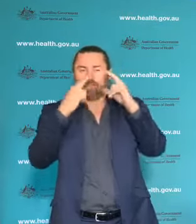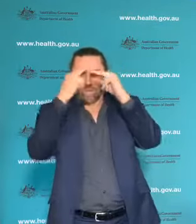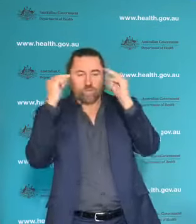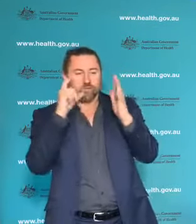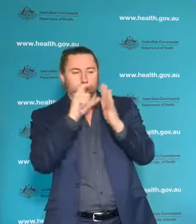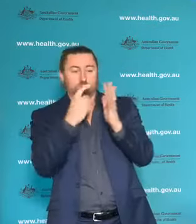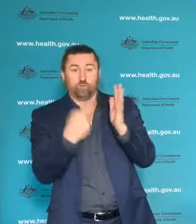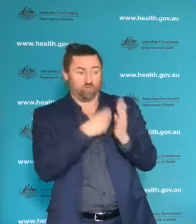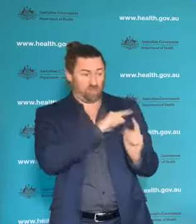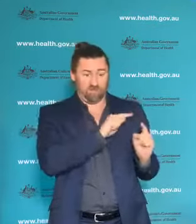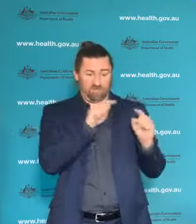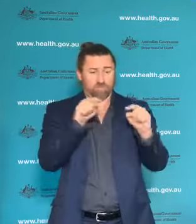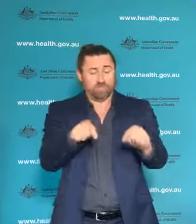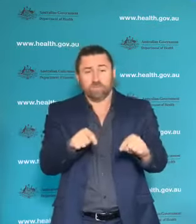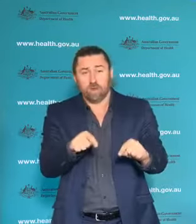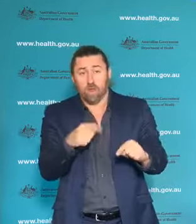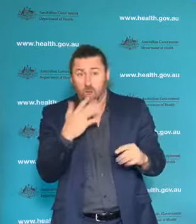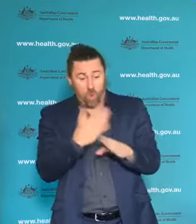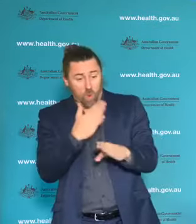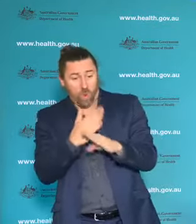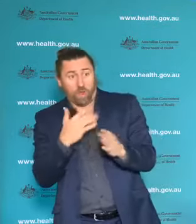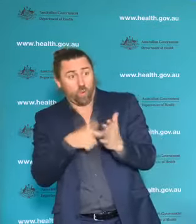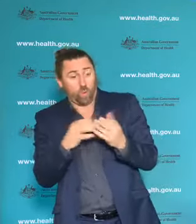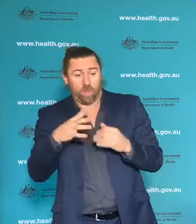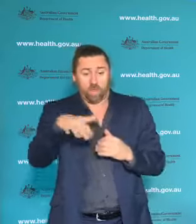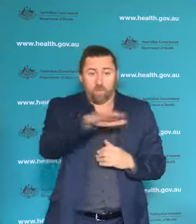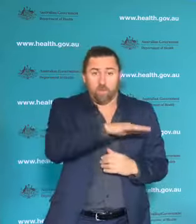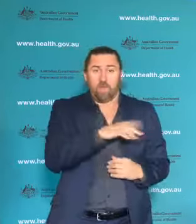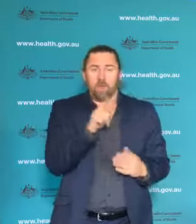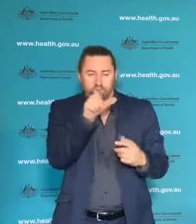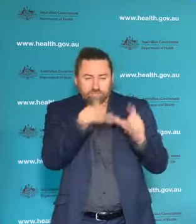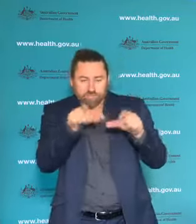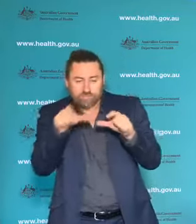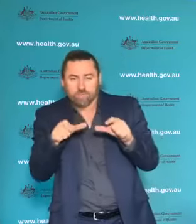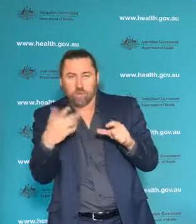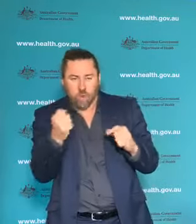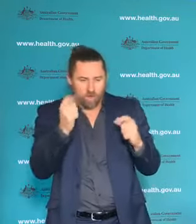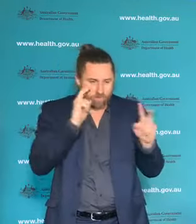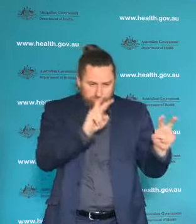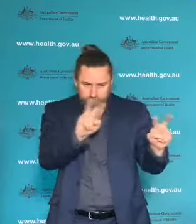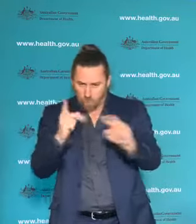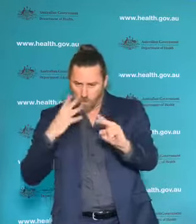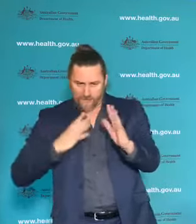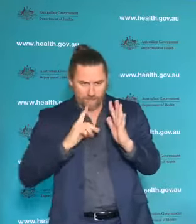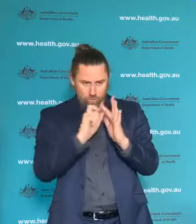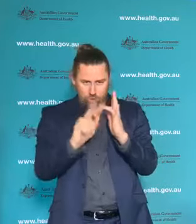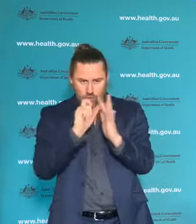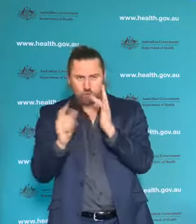including wonderful nurses and also logisticians who have flown into Melbourne from other parts of Australia